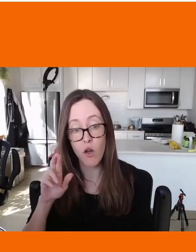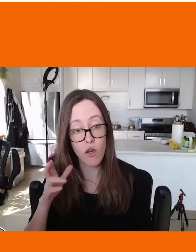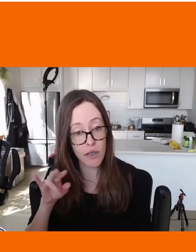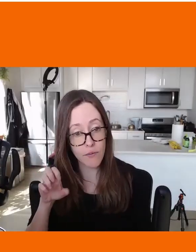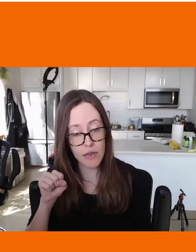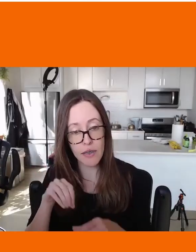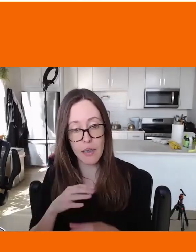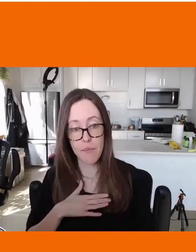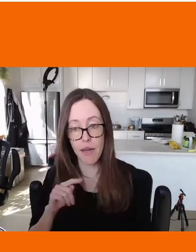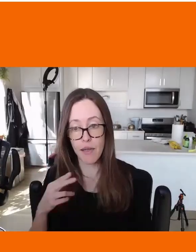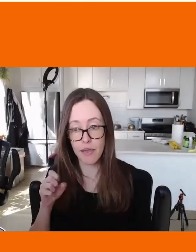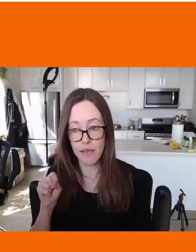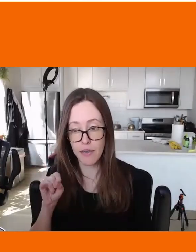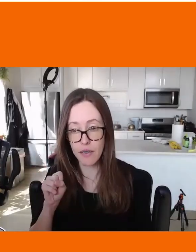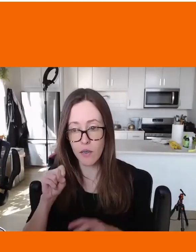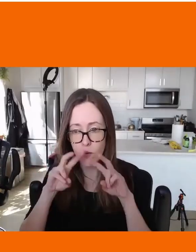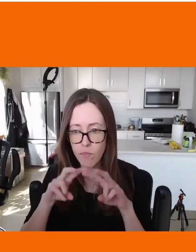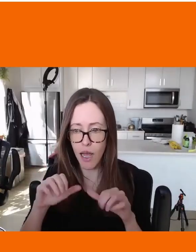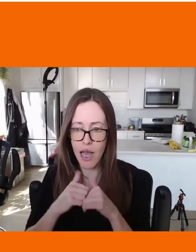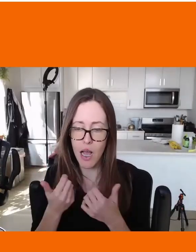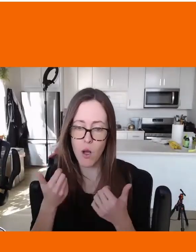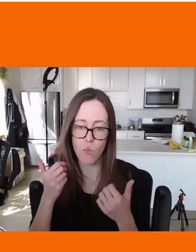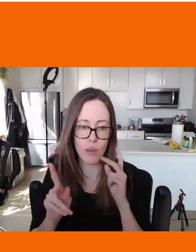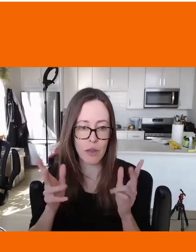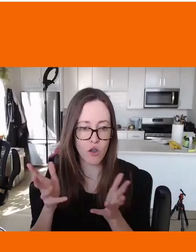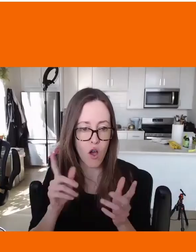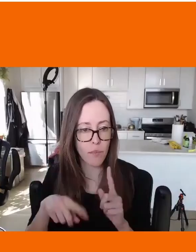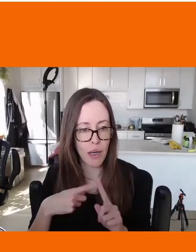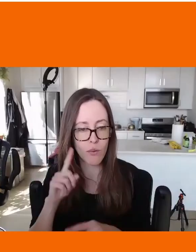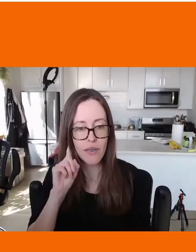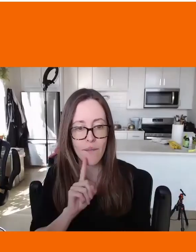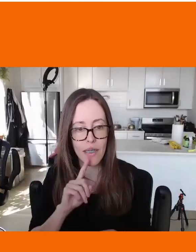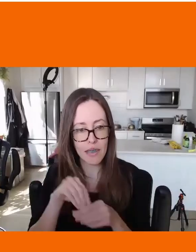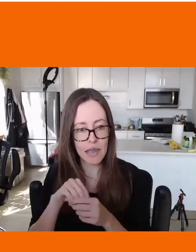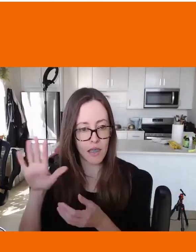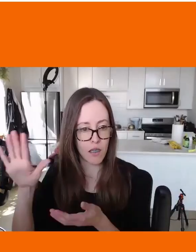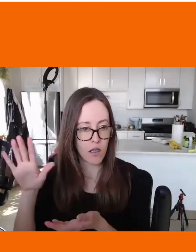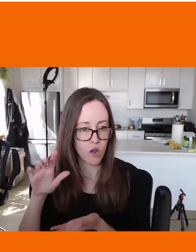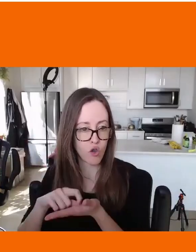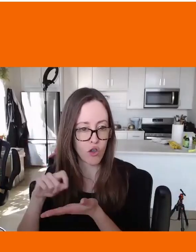I ended up using the New York Times archives to analyze how people talked about deaf and deafness